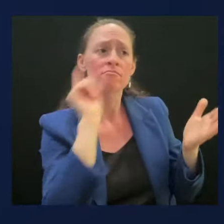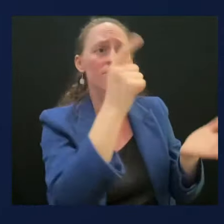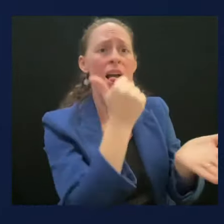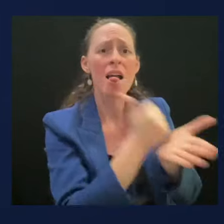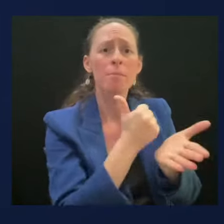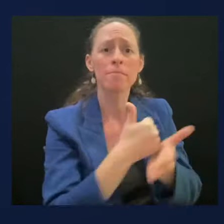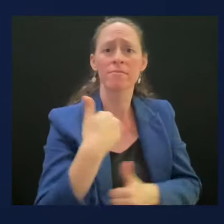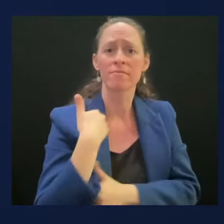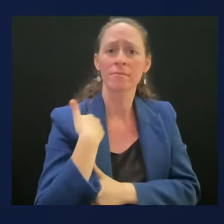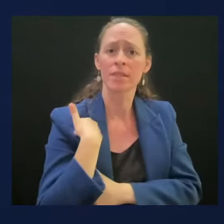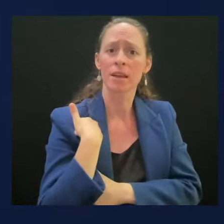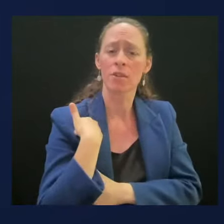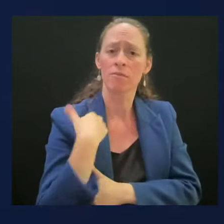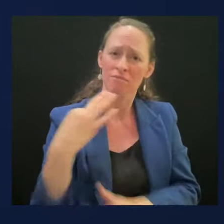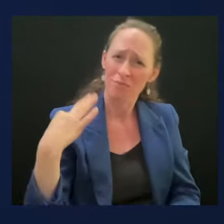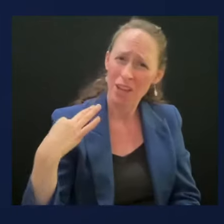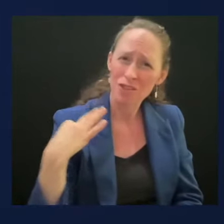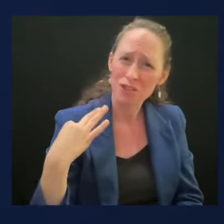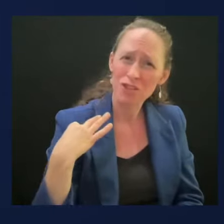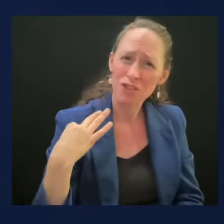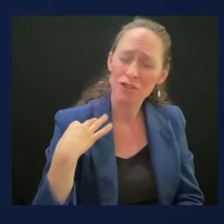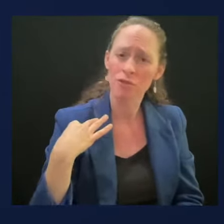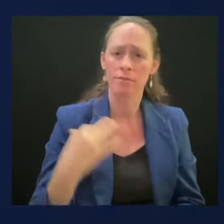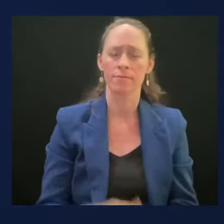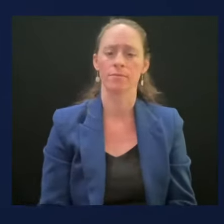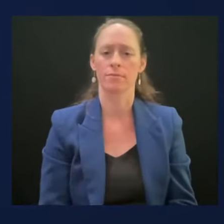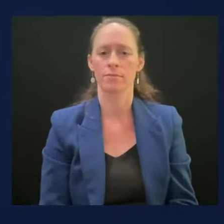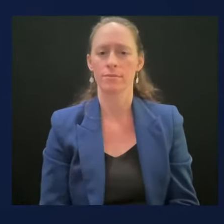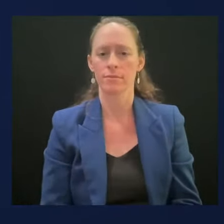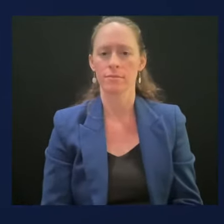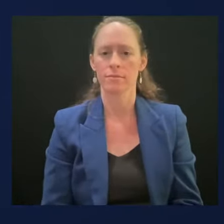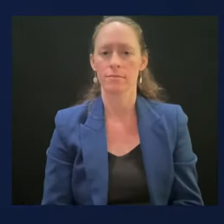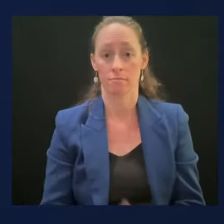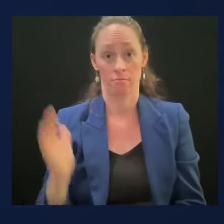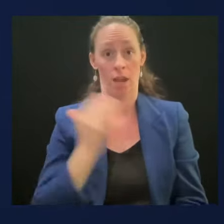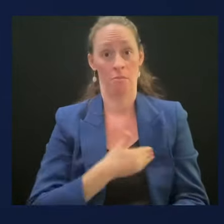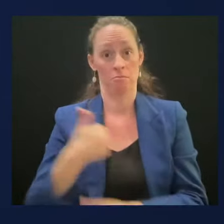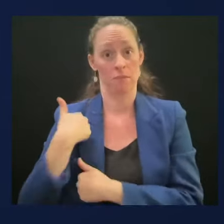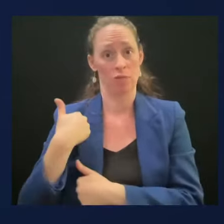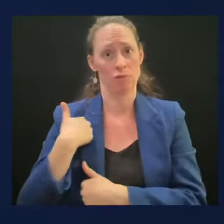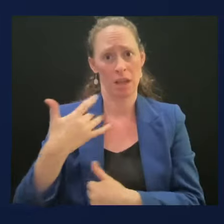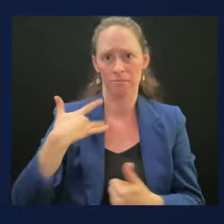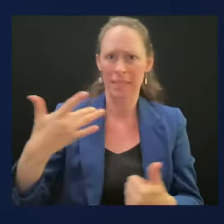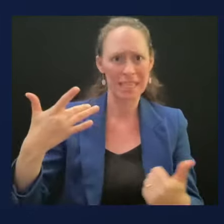with moral power and combined the force of American arms with the strength of people